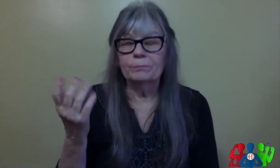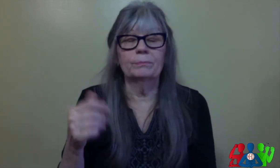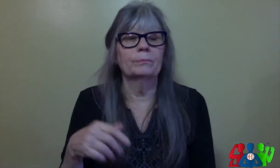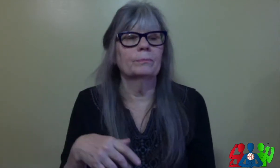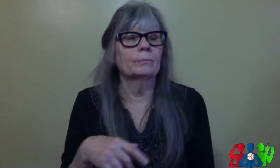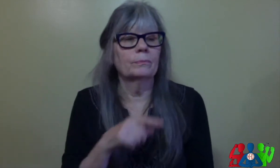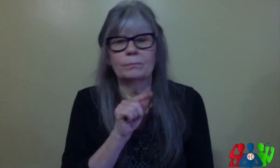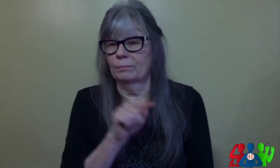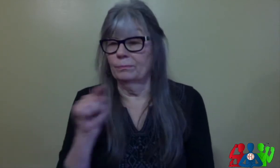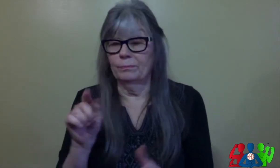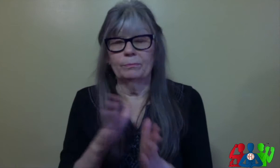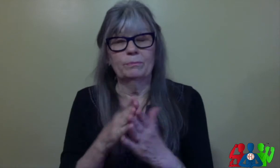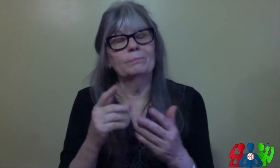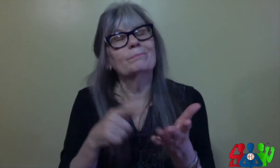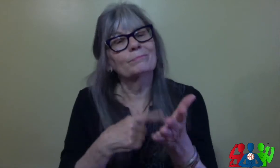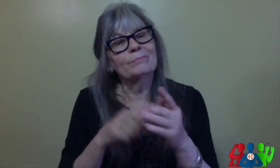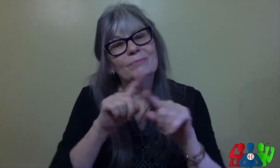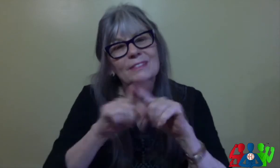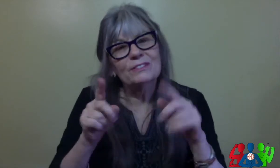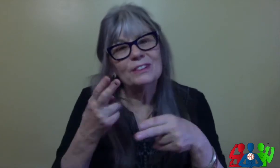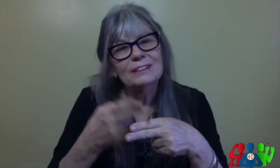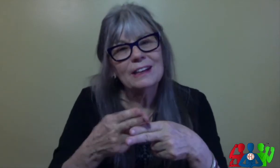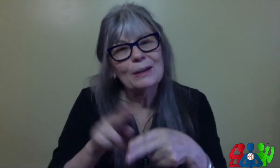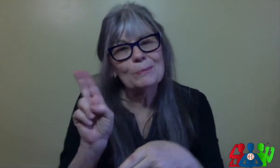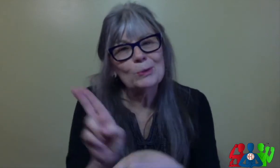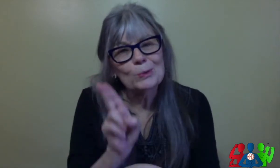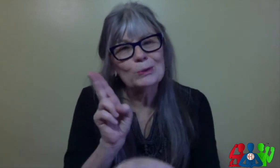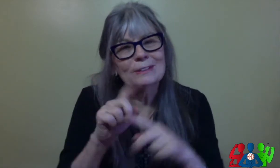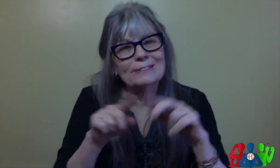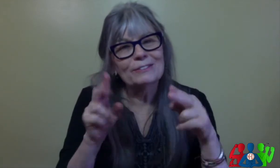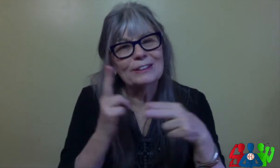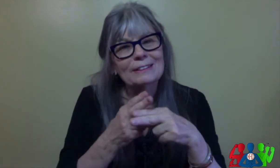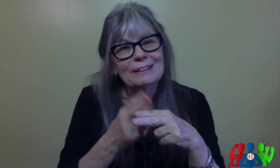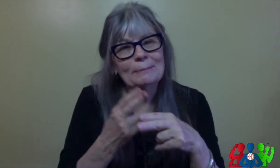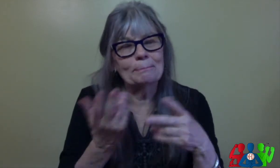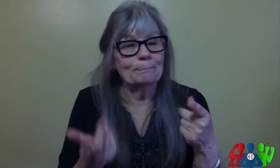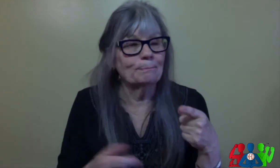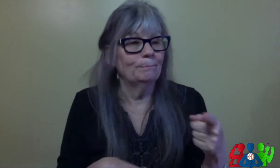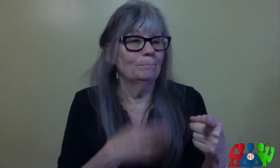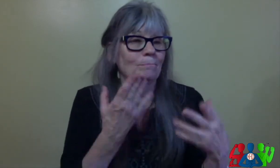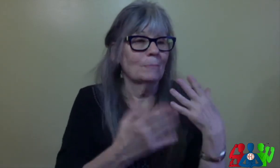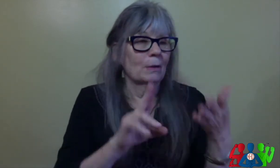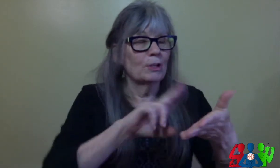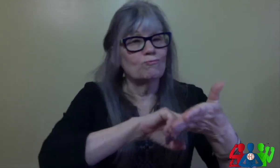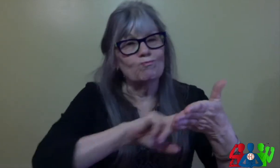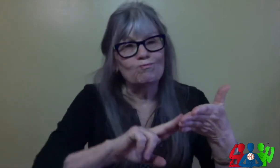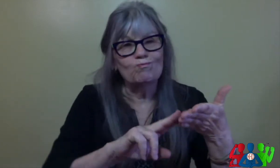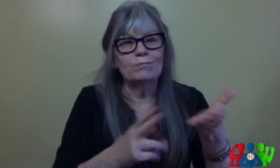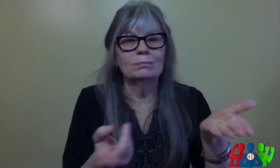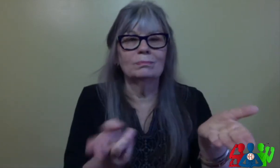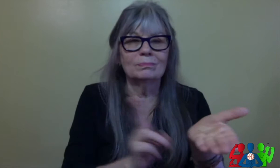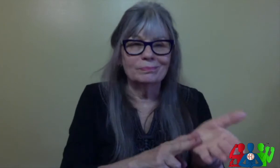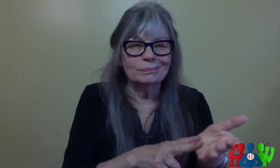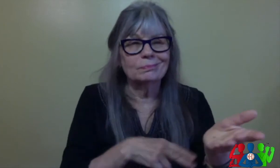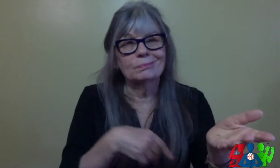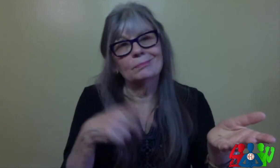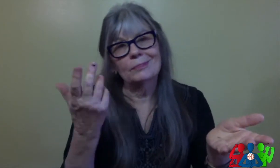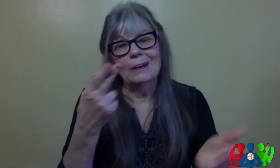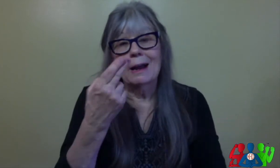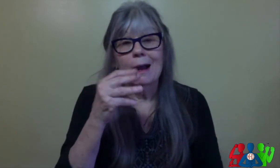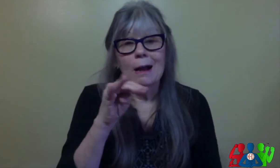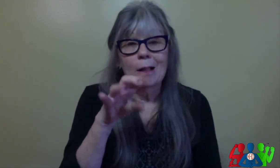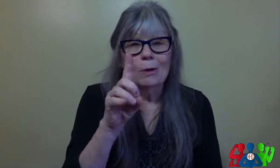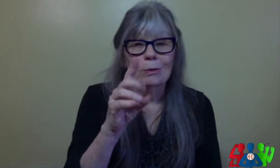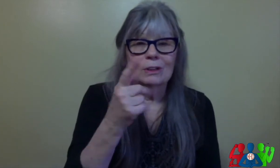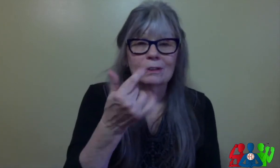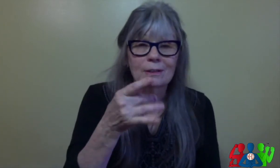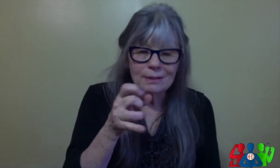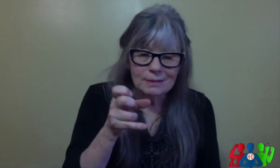And she wrote about people in American government roles. For these books, she used another